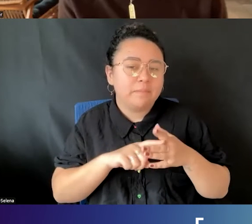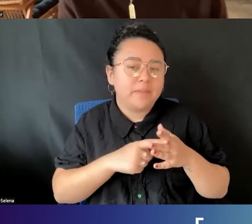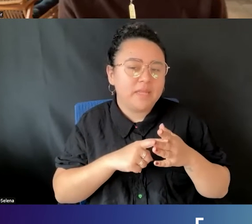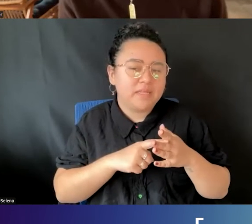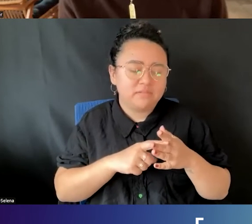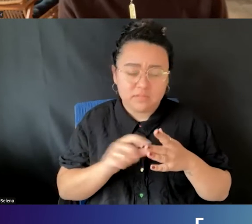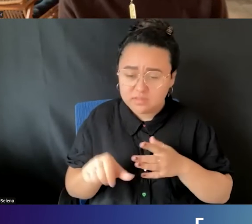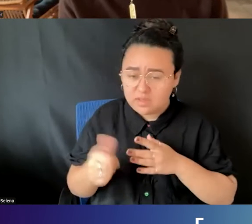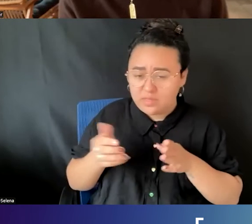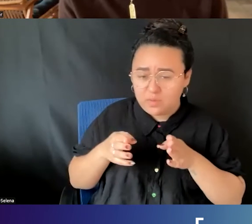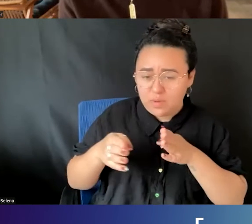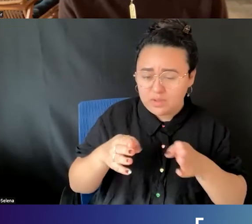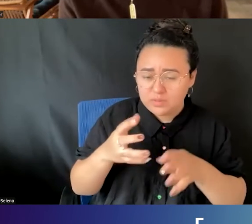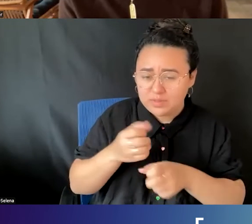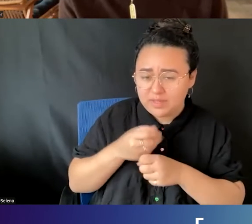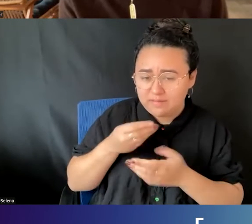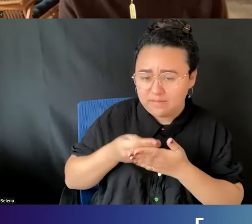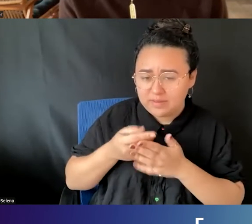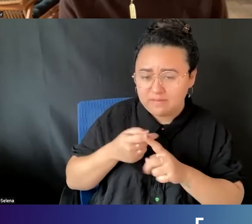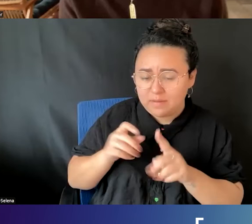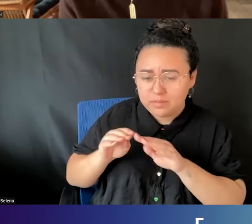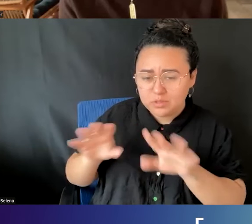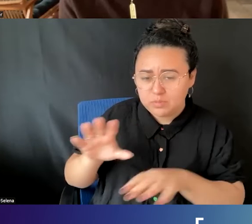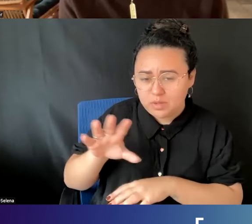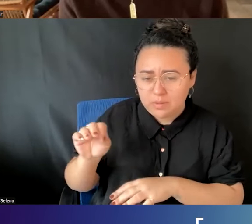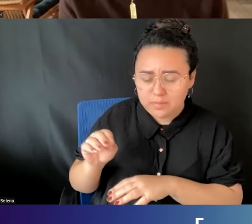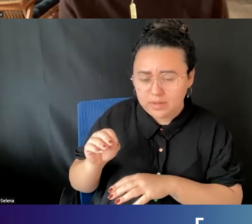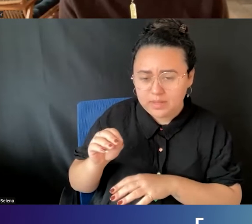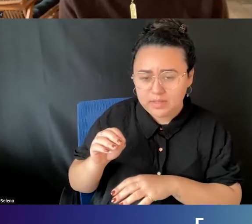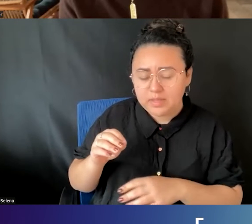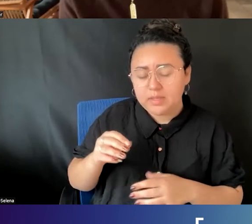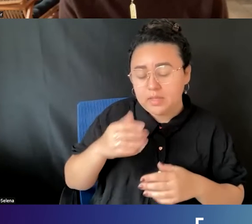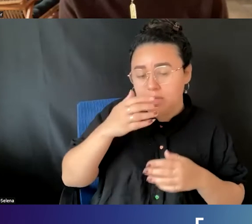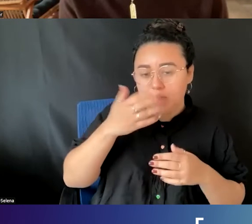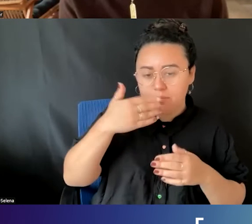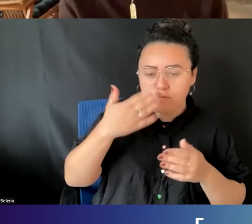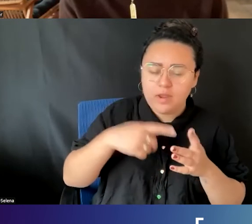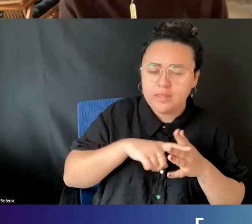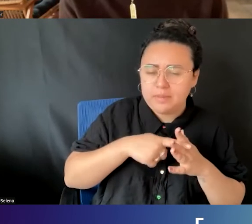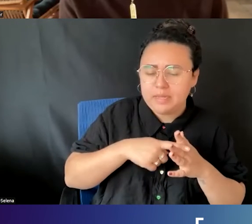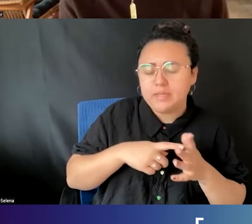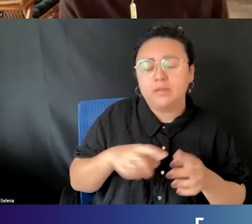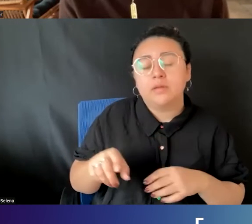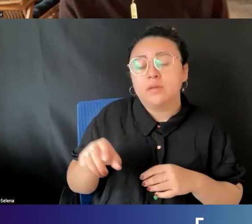to getting financing from a distributor upfront and are there any recommended pathways to getting distribution